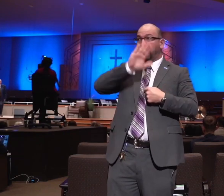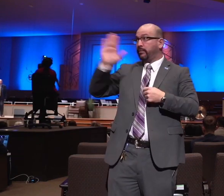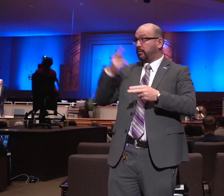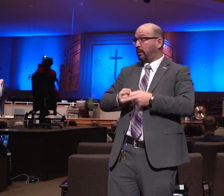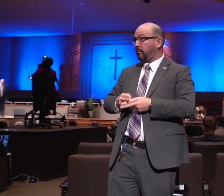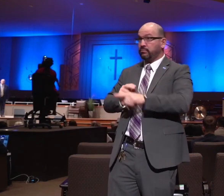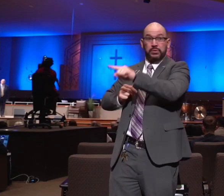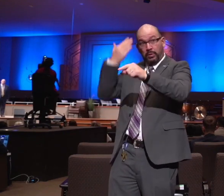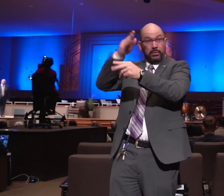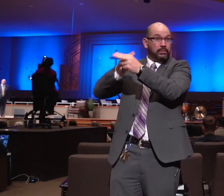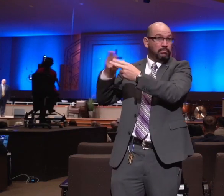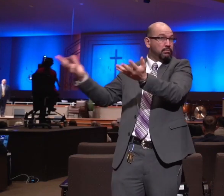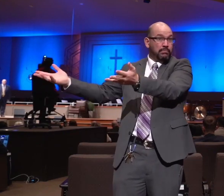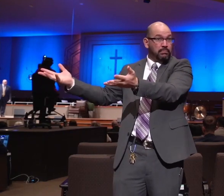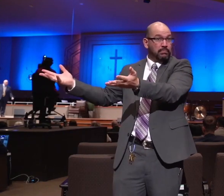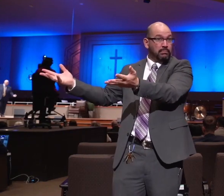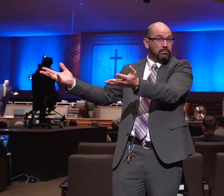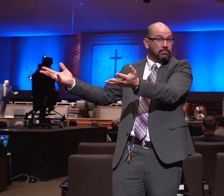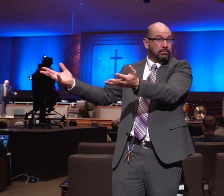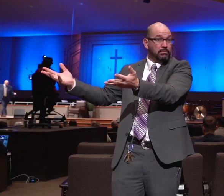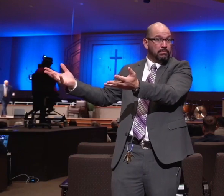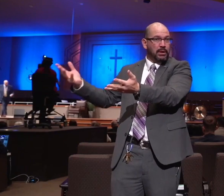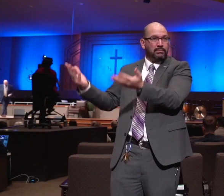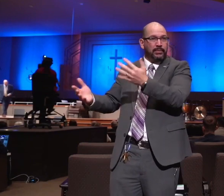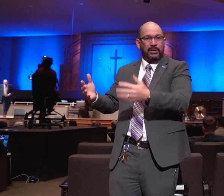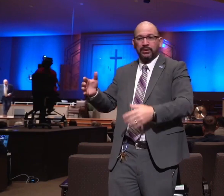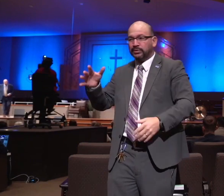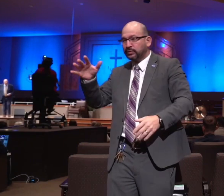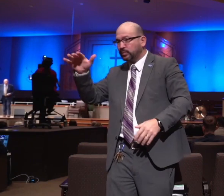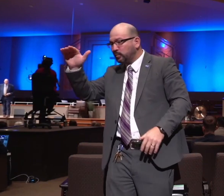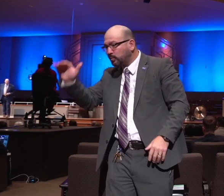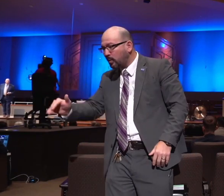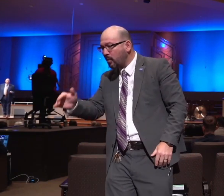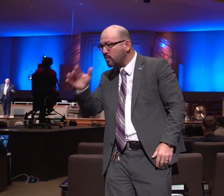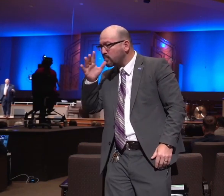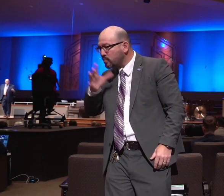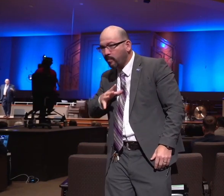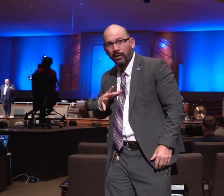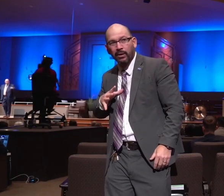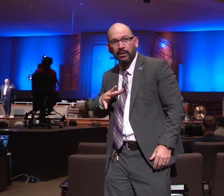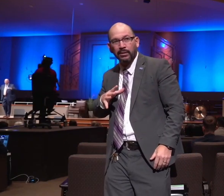either they're little ladies that live on an